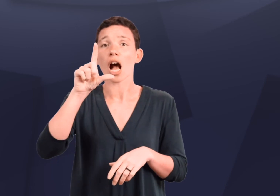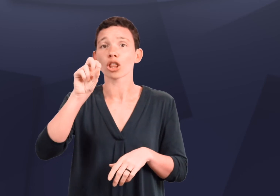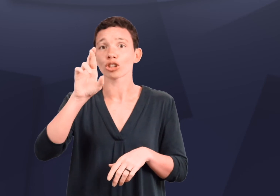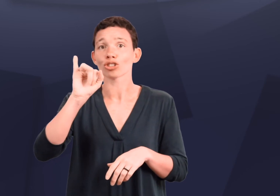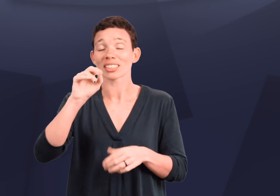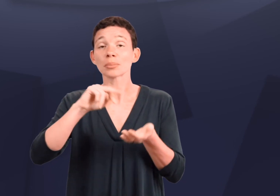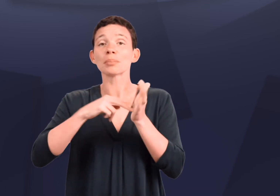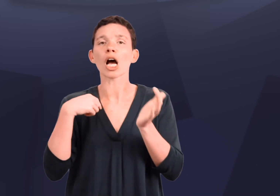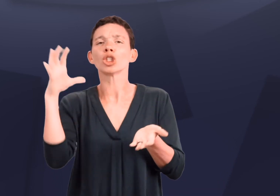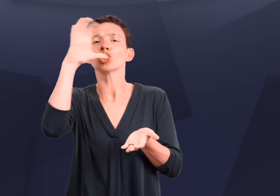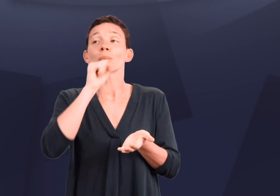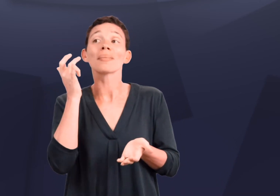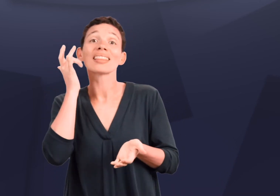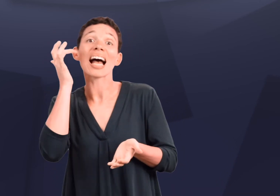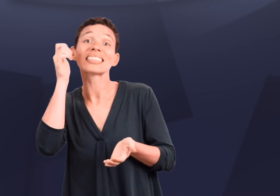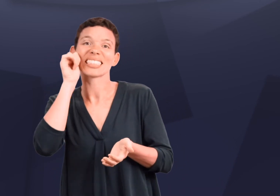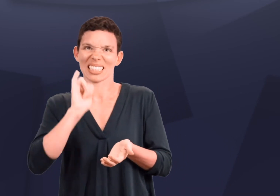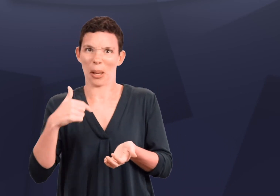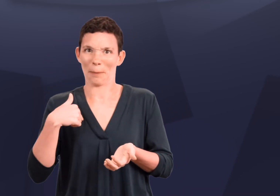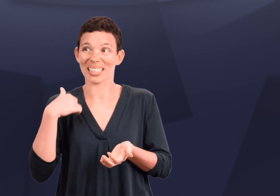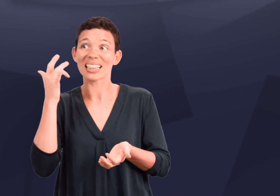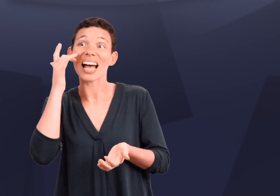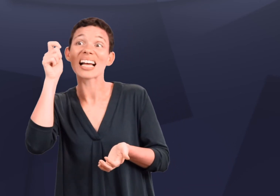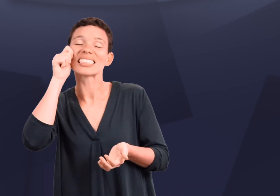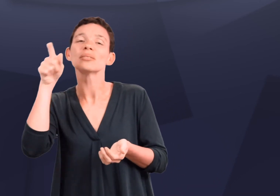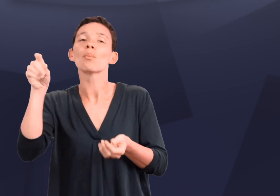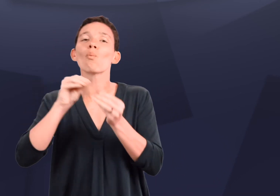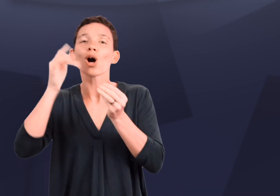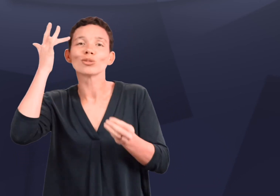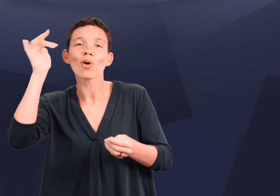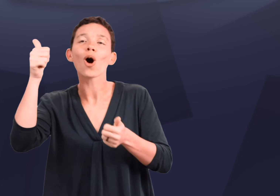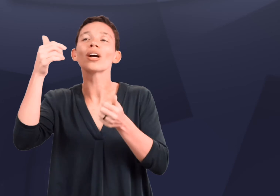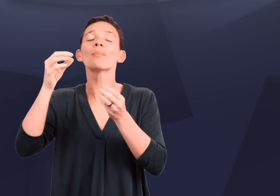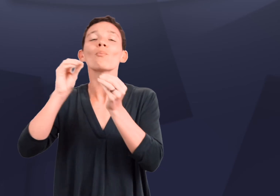Colorism, meaning a person makes assumptions based on skin color.